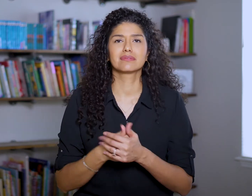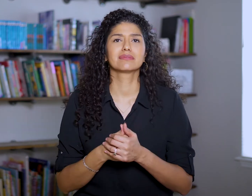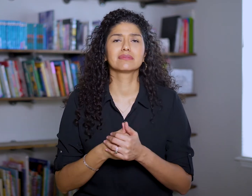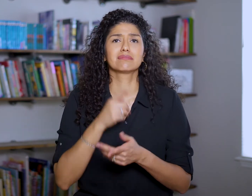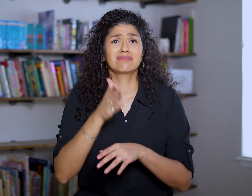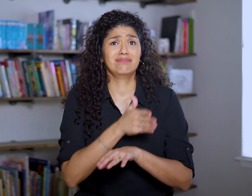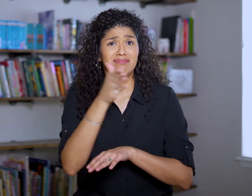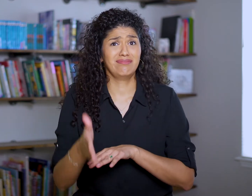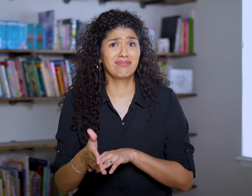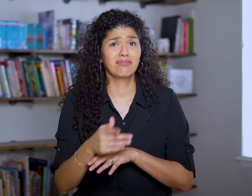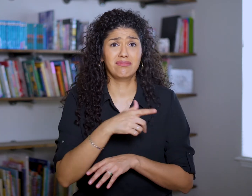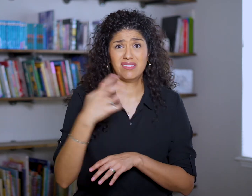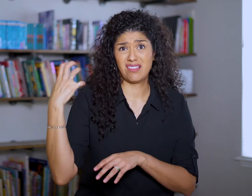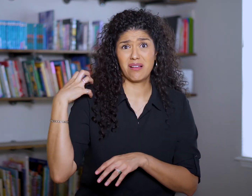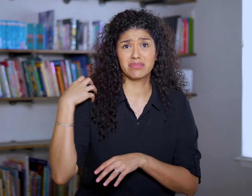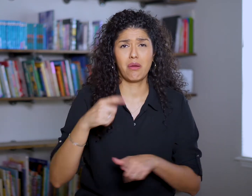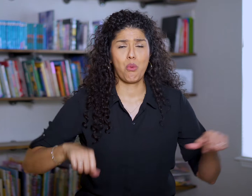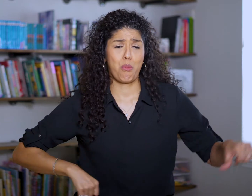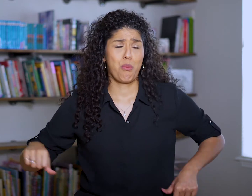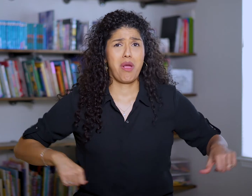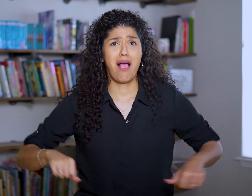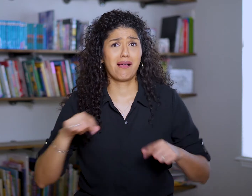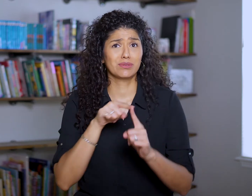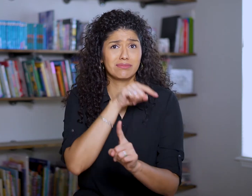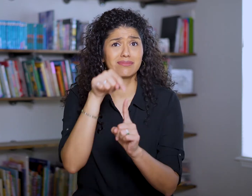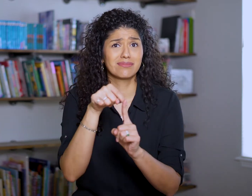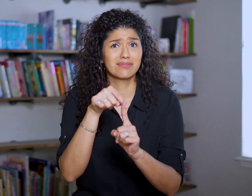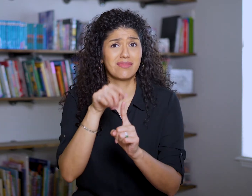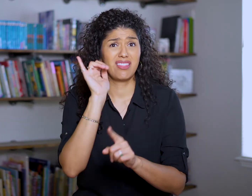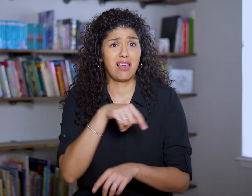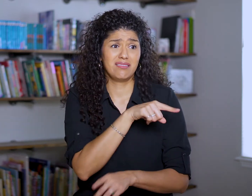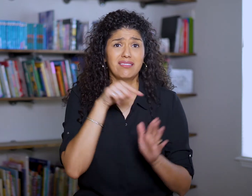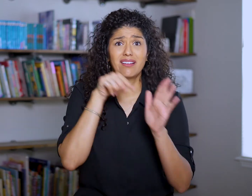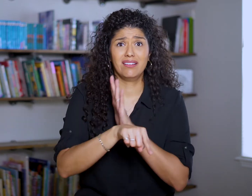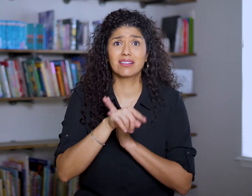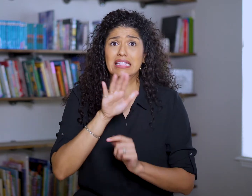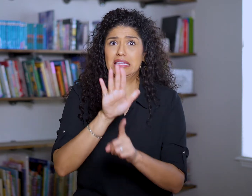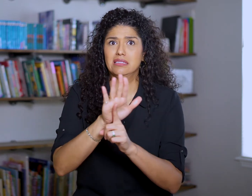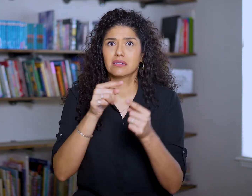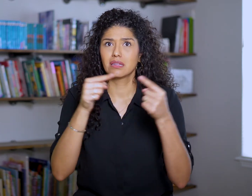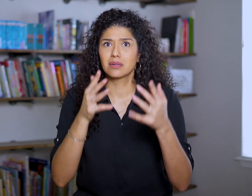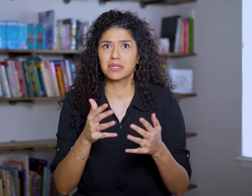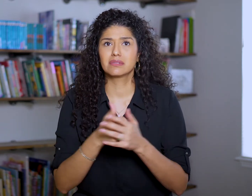who then brag to David that they’ve killed his enemy.